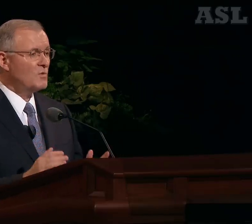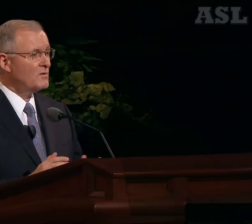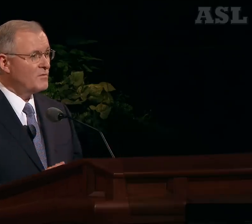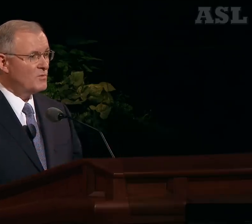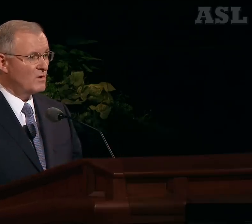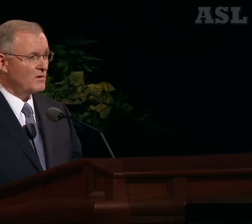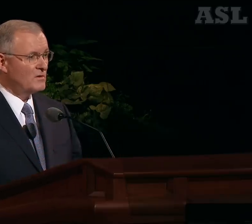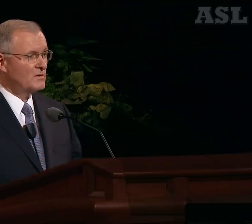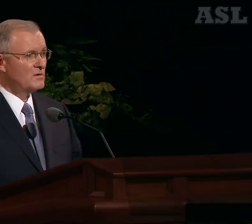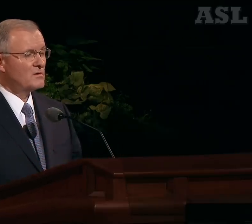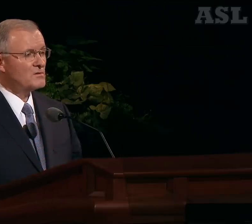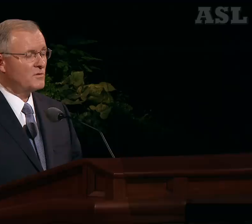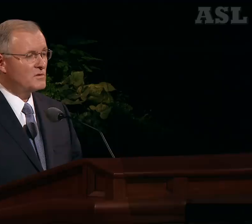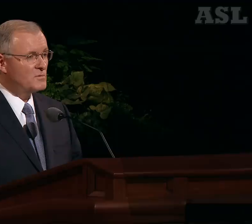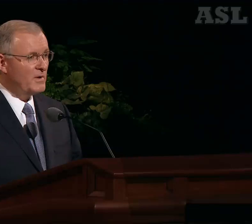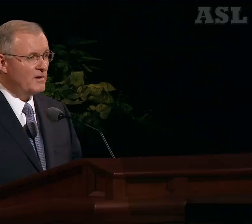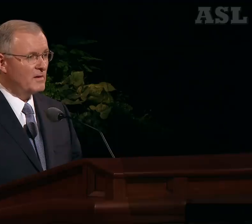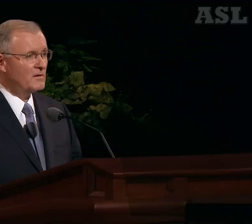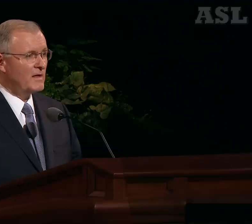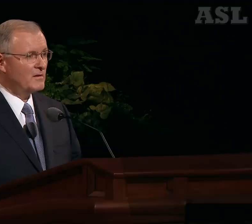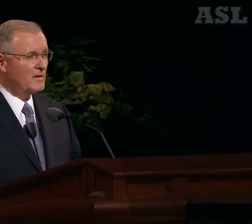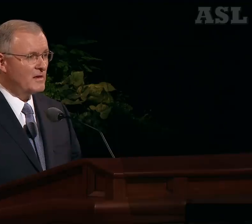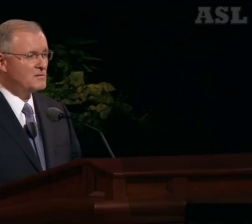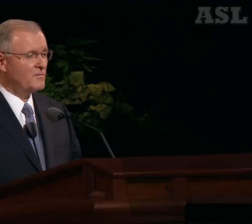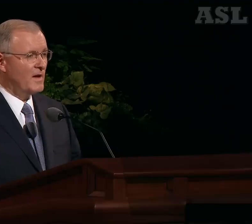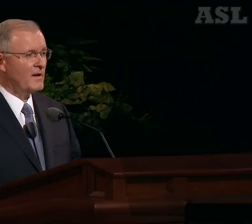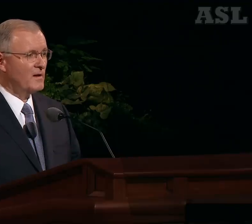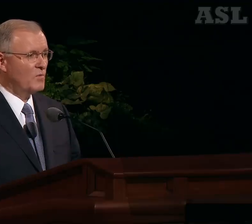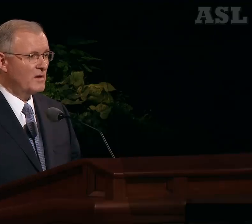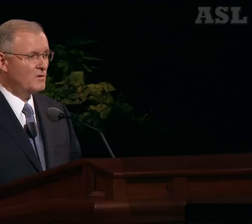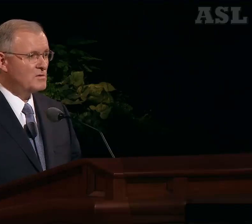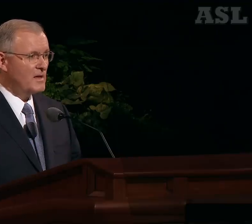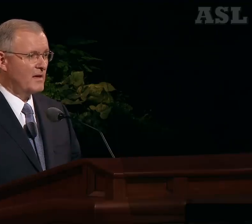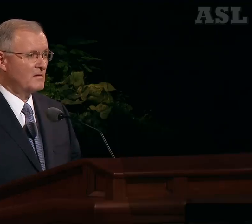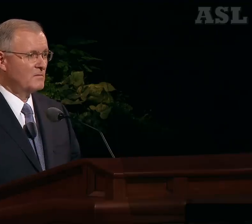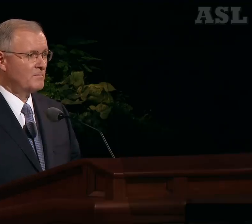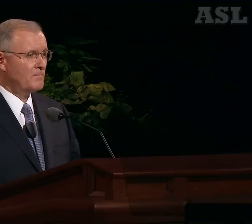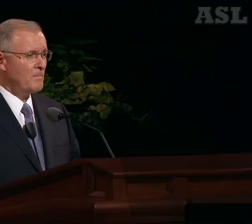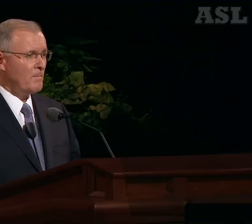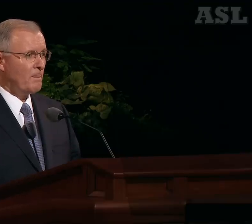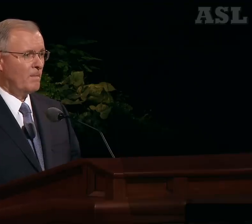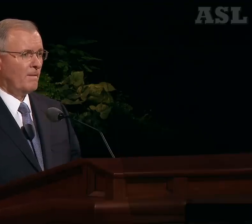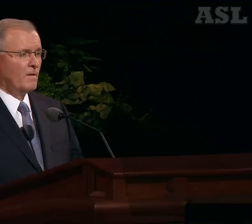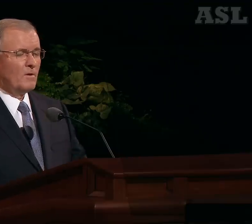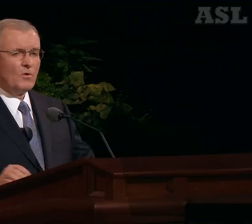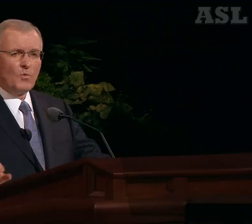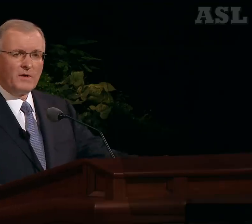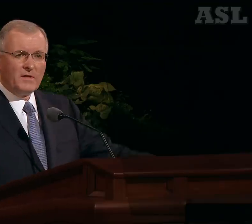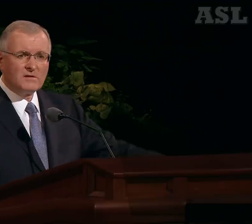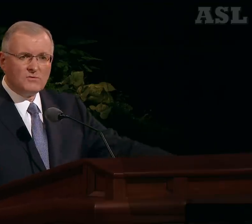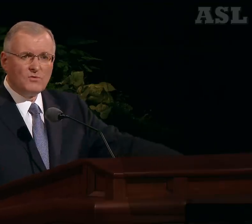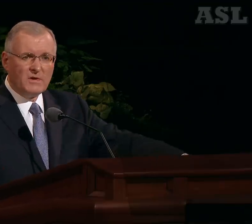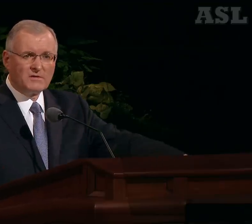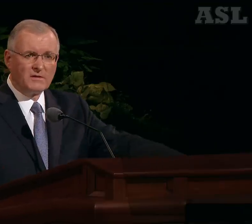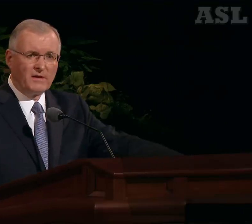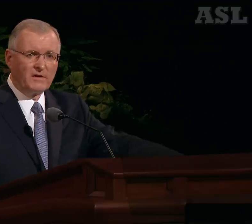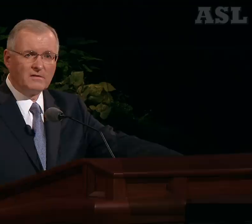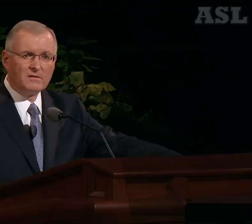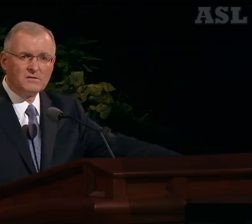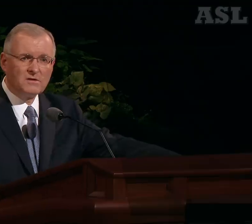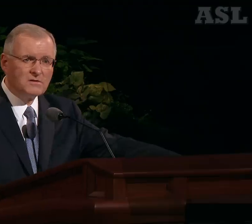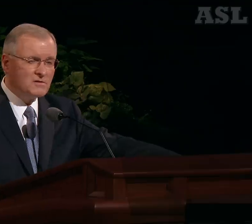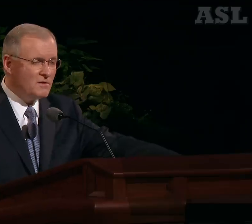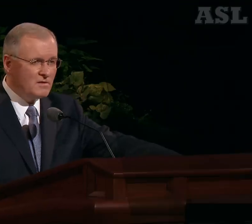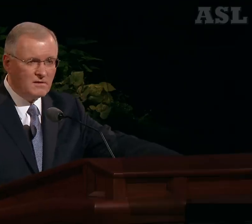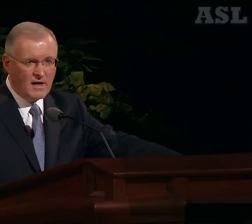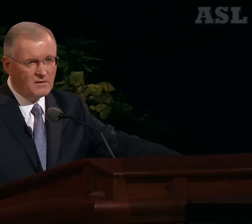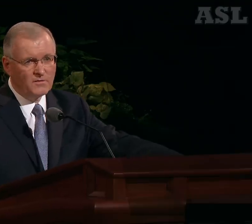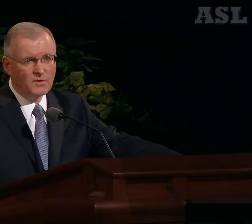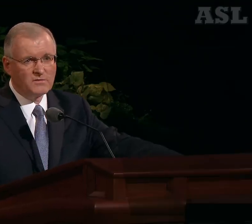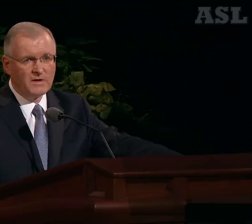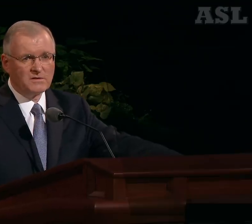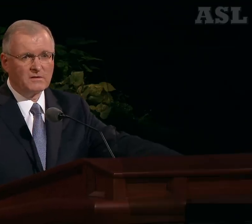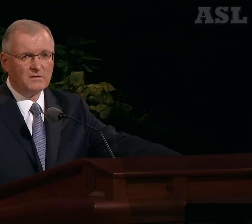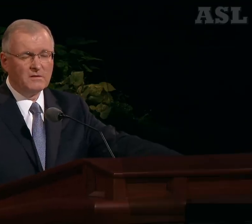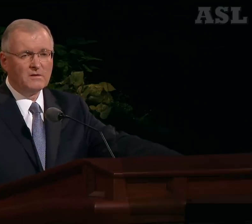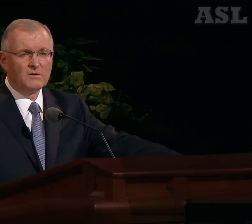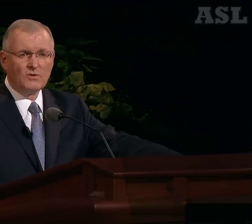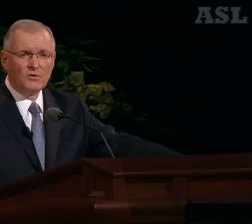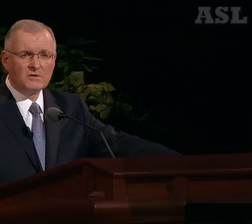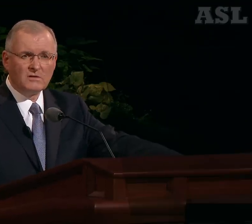SHE REPLIED, "SAY IT WORD FOR